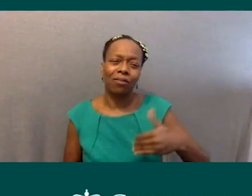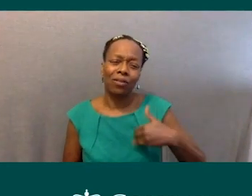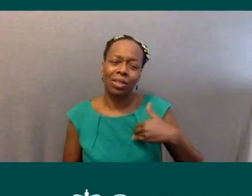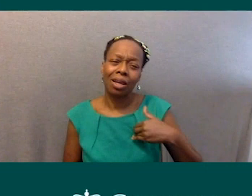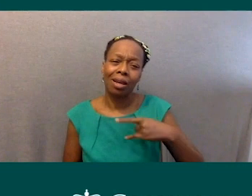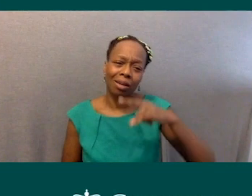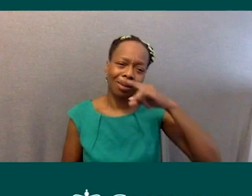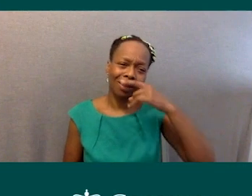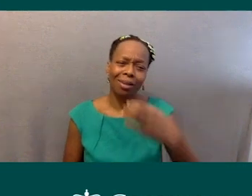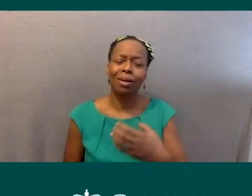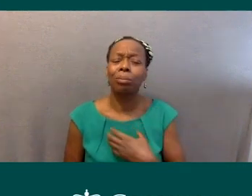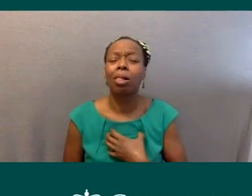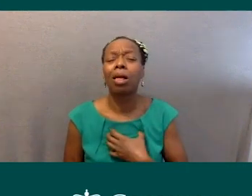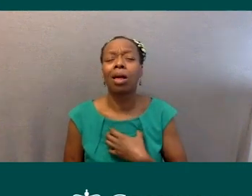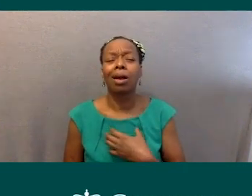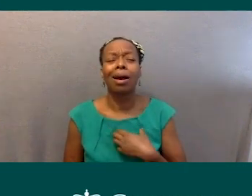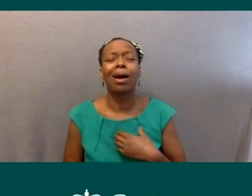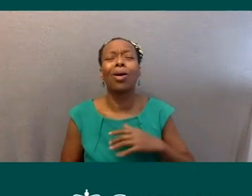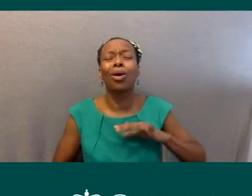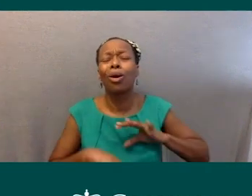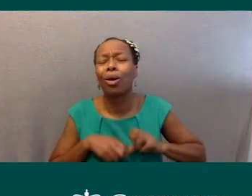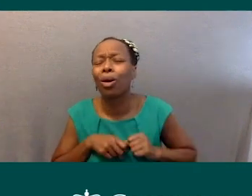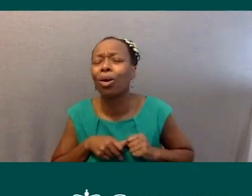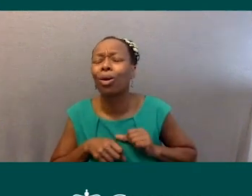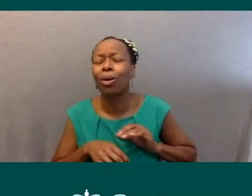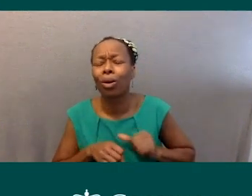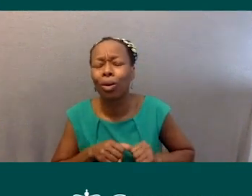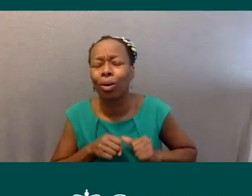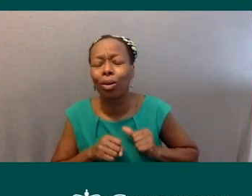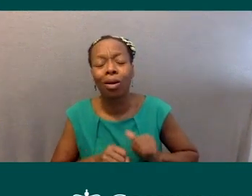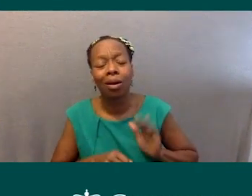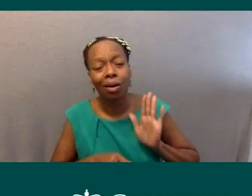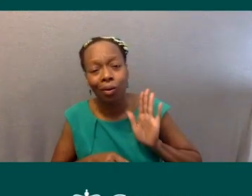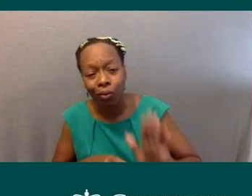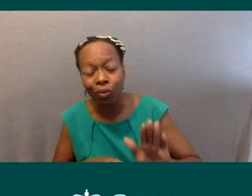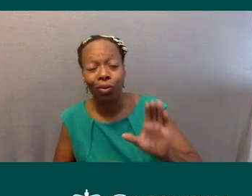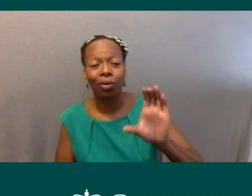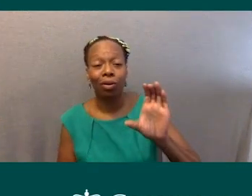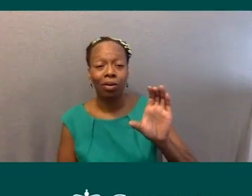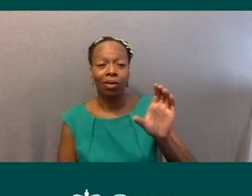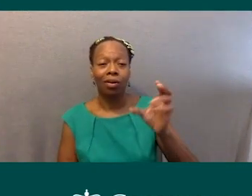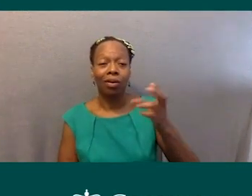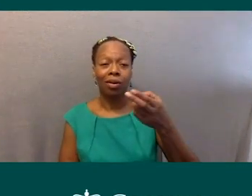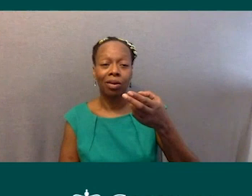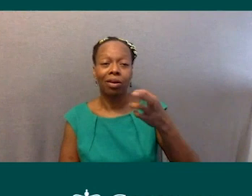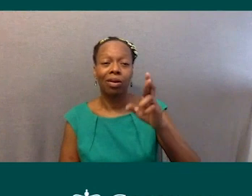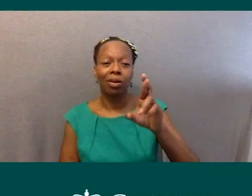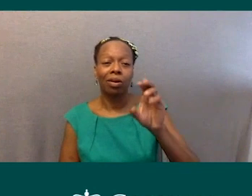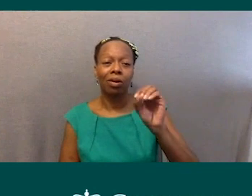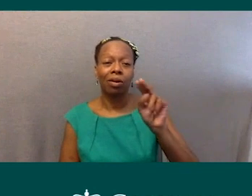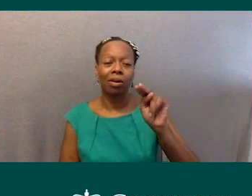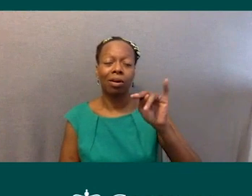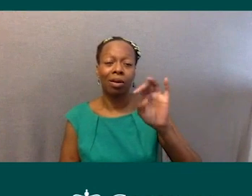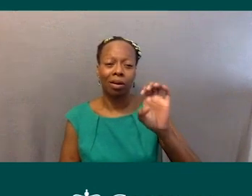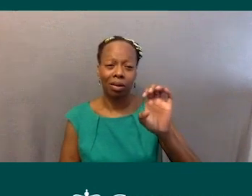What can we do about that? So chronic pain is obviously a terrible problem